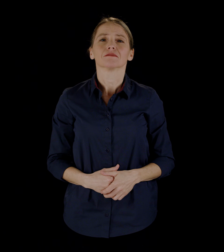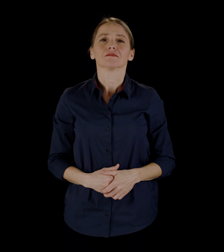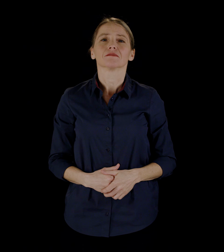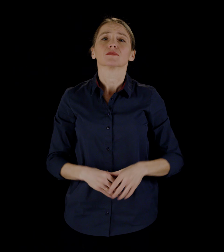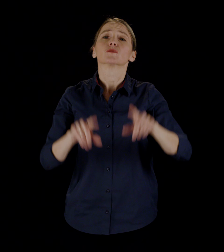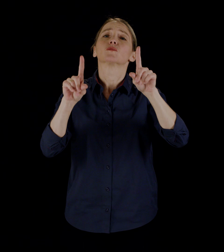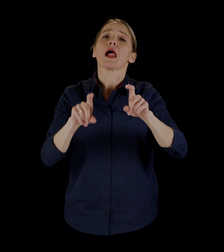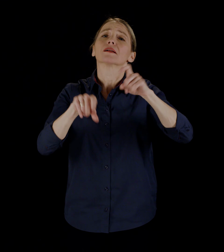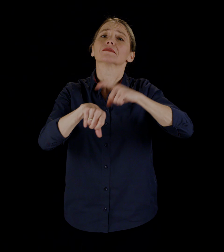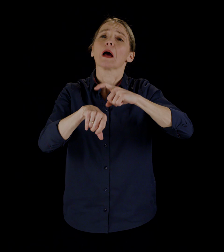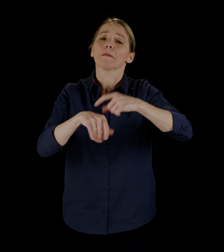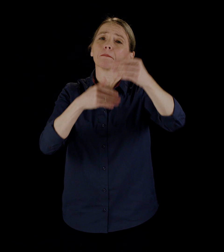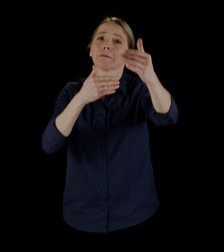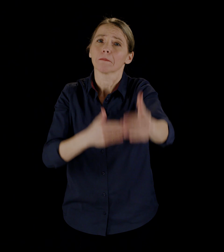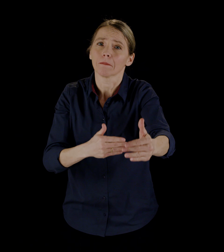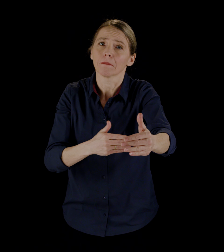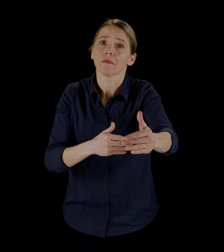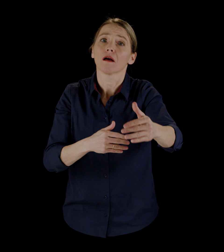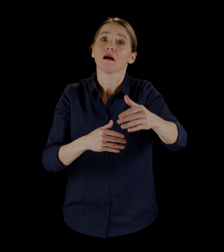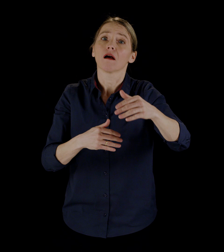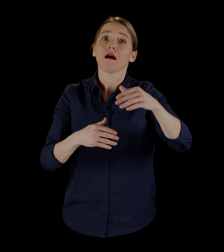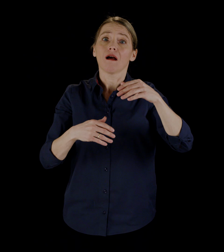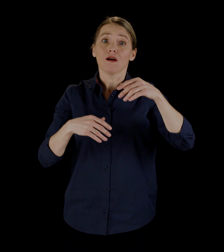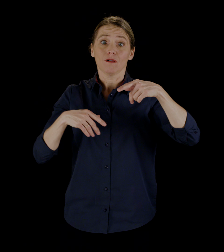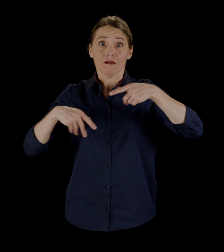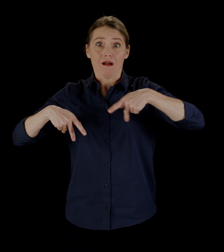or early cancellation fees if two conditions are met: